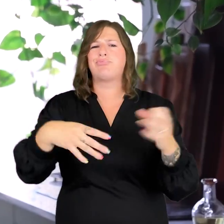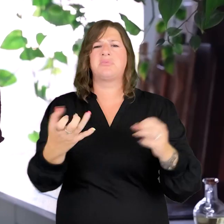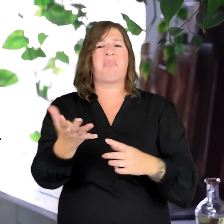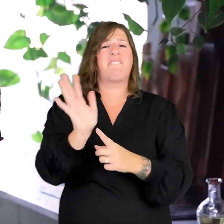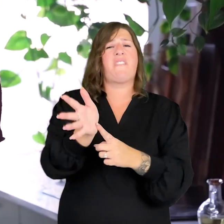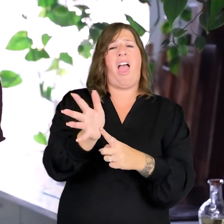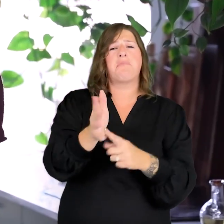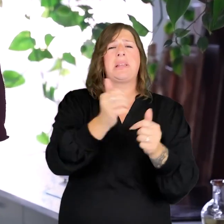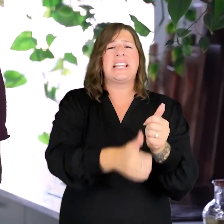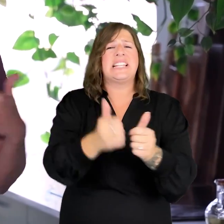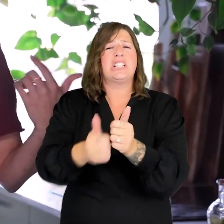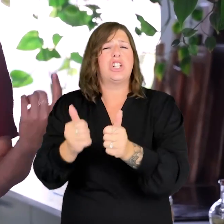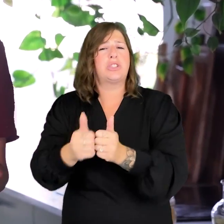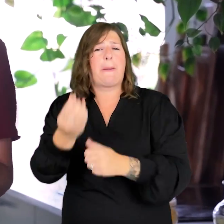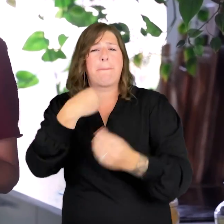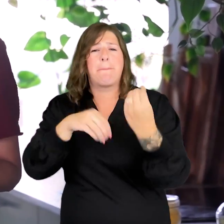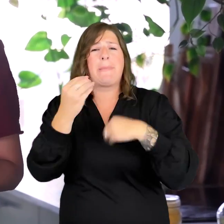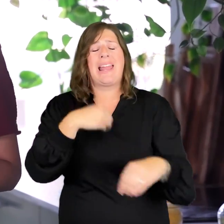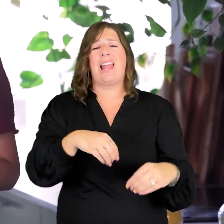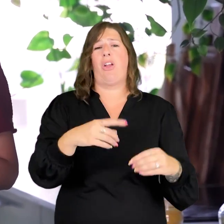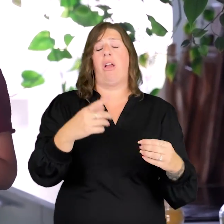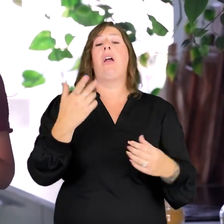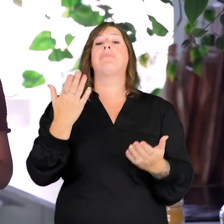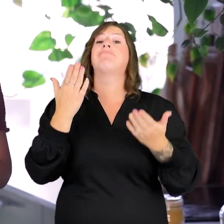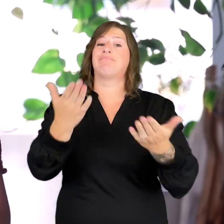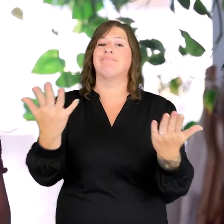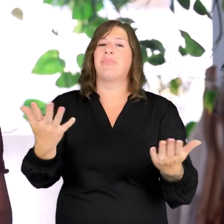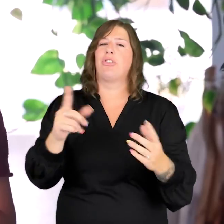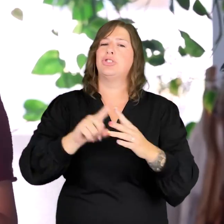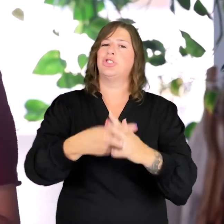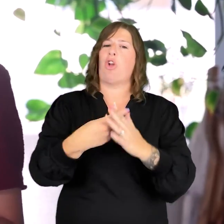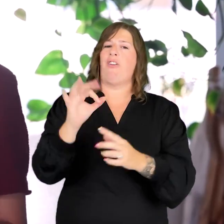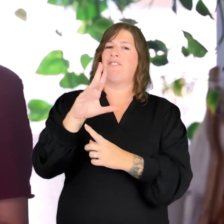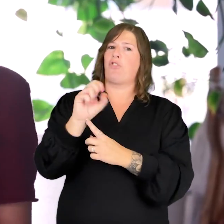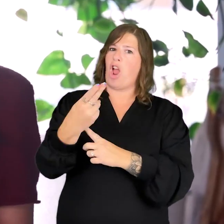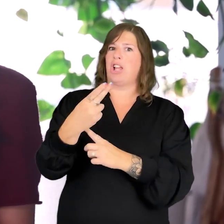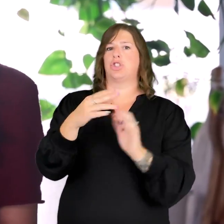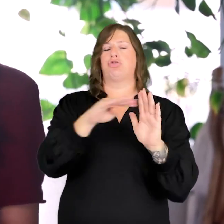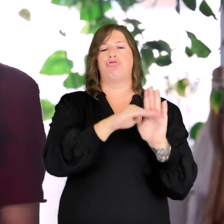My intention was that they should come together in about five minutes. If you can also start with making the recipes